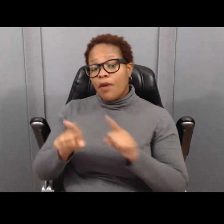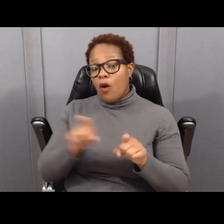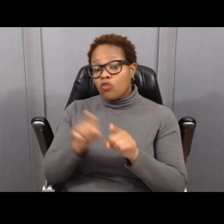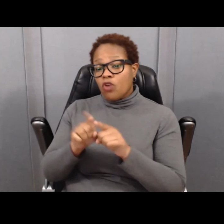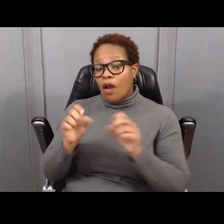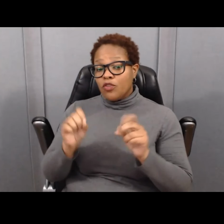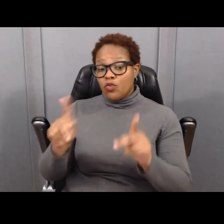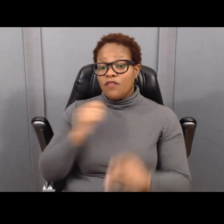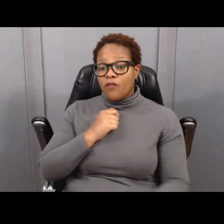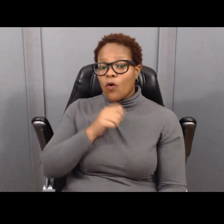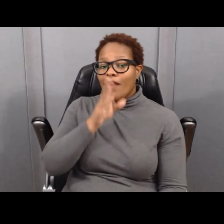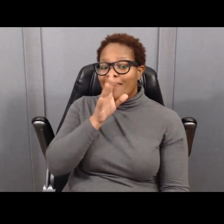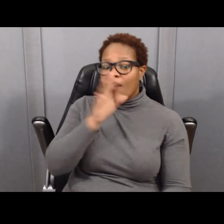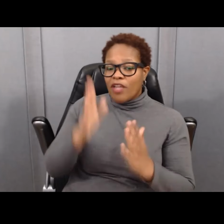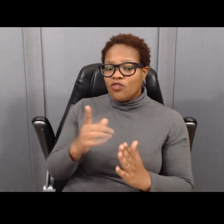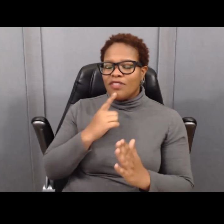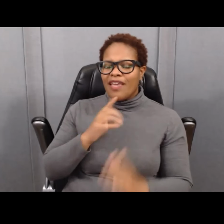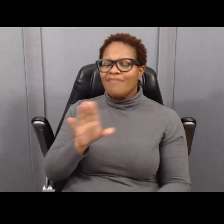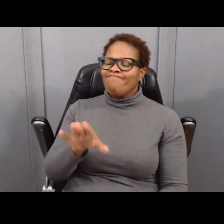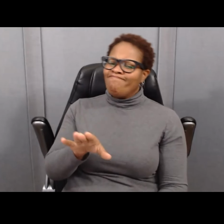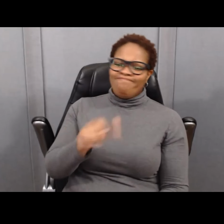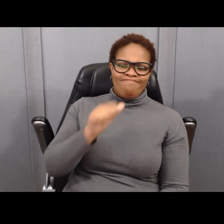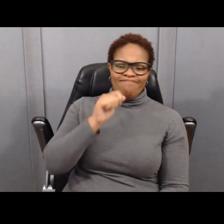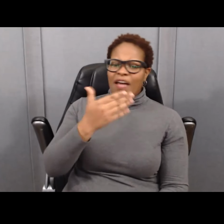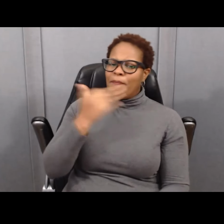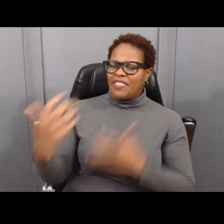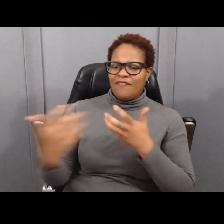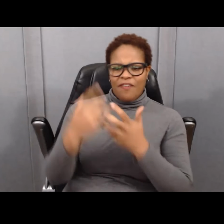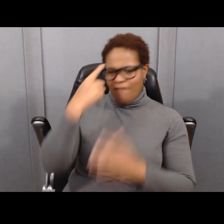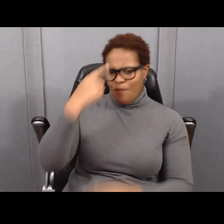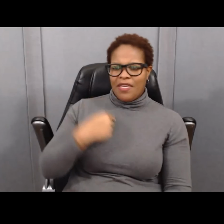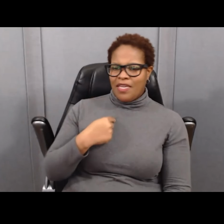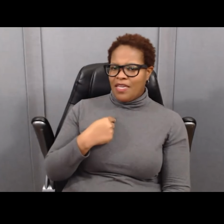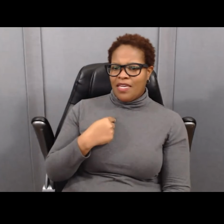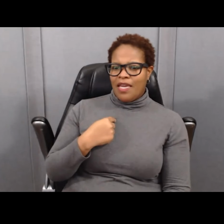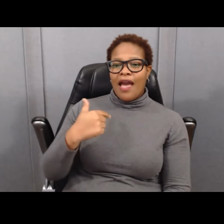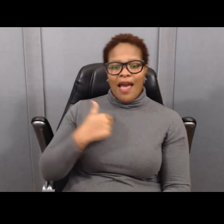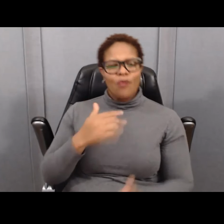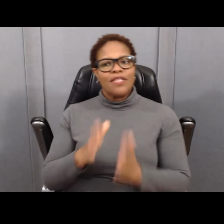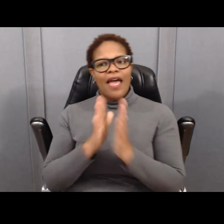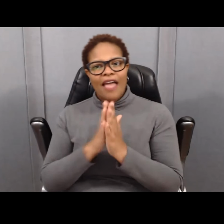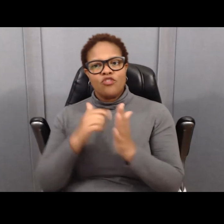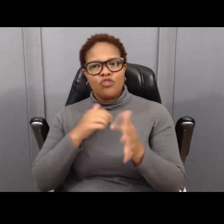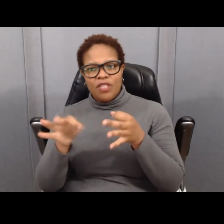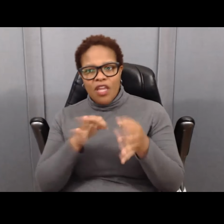"Hey, this doesn't seem like a right fit for me." I was asked to narrate something about a Korean experience,